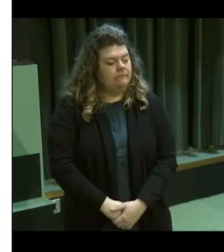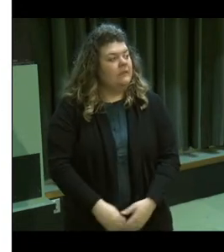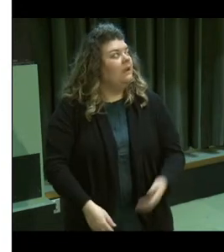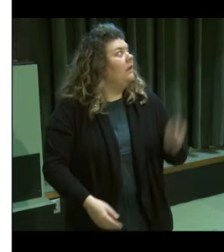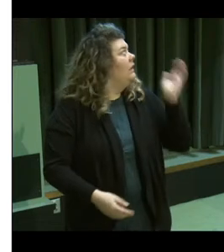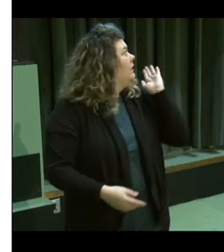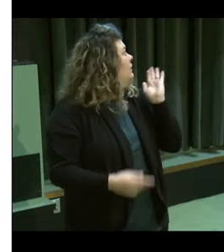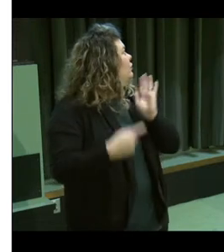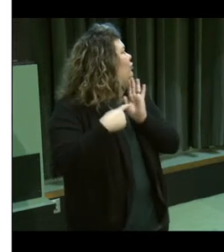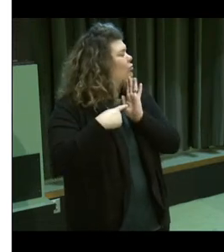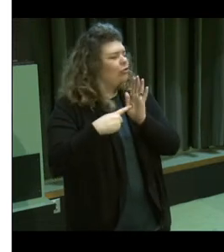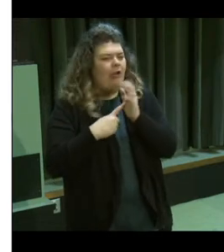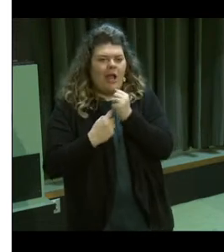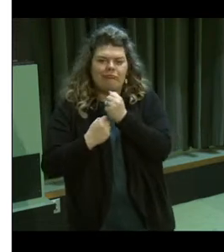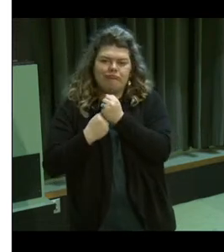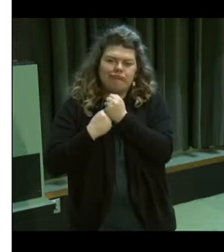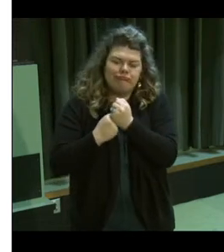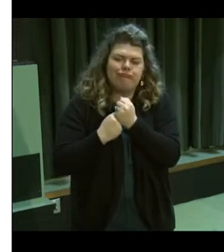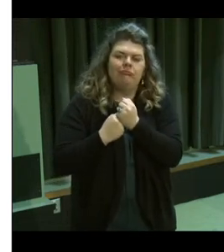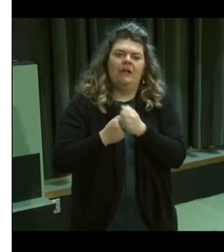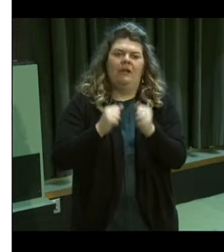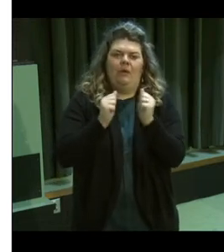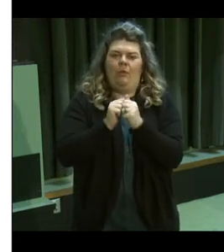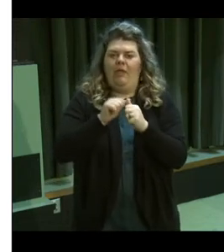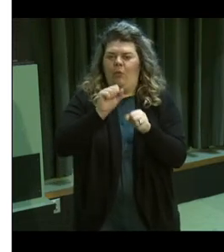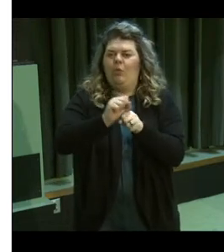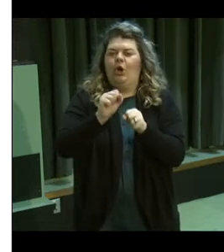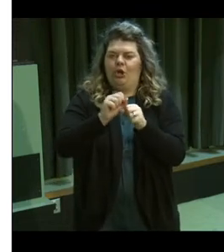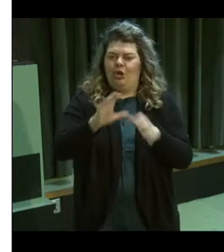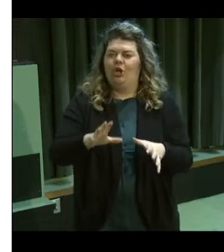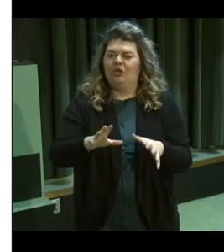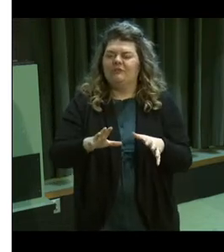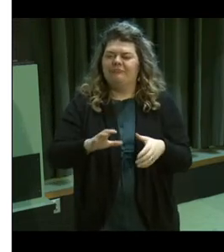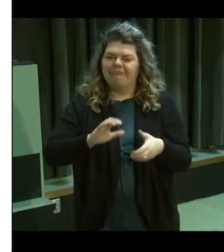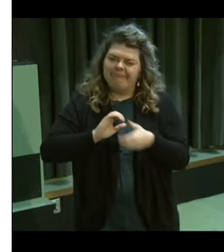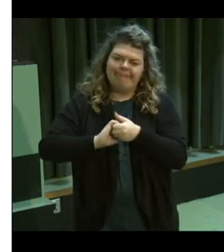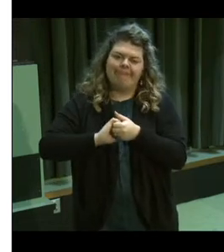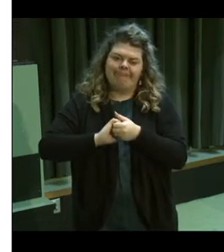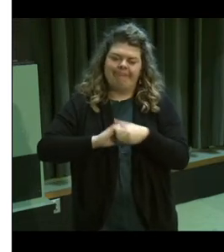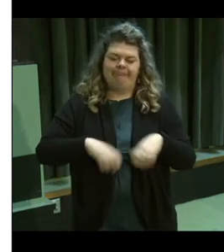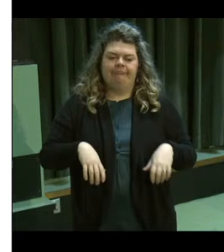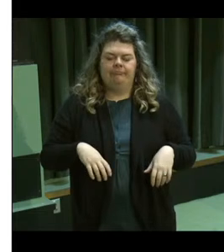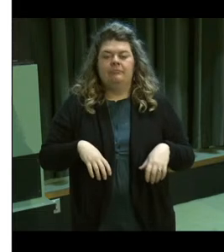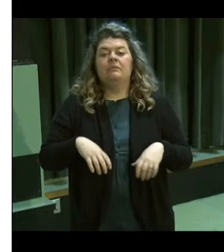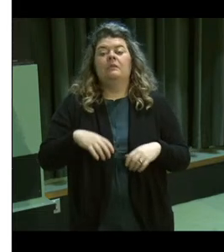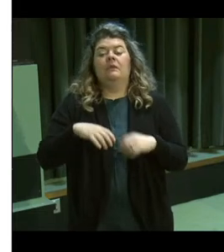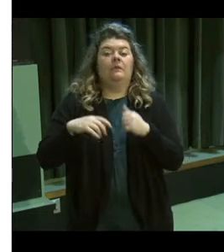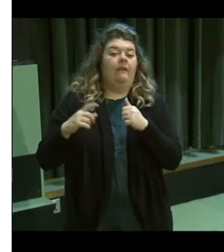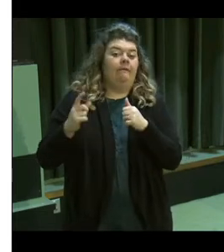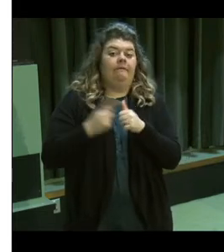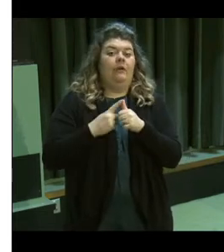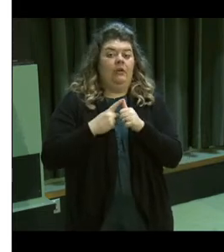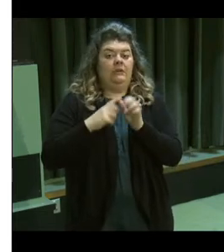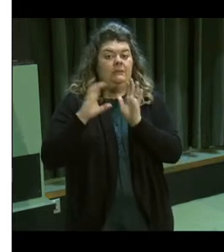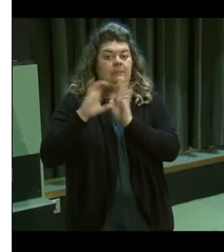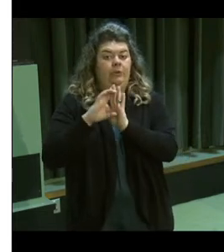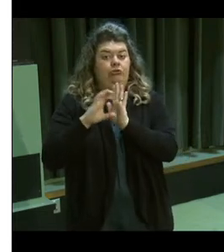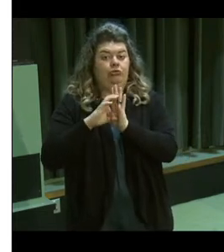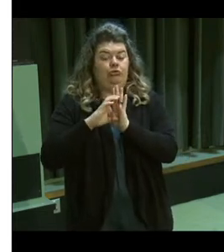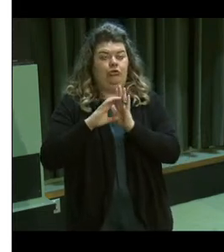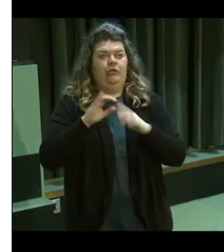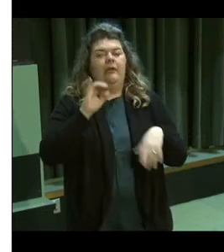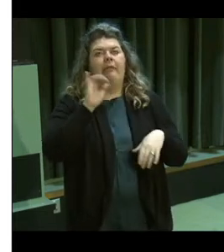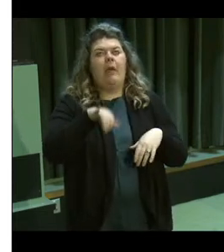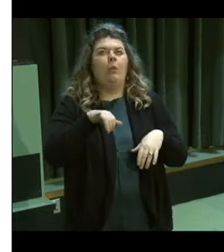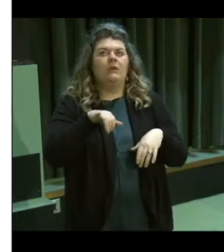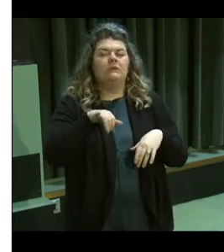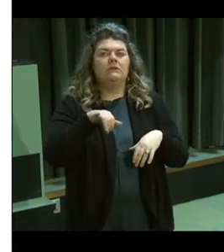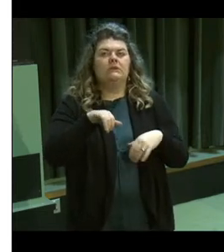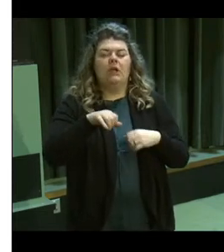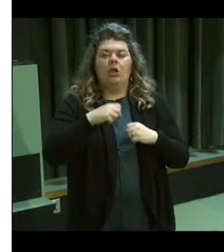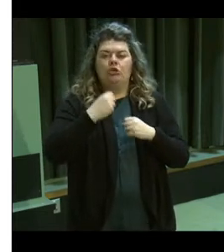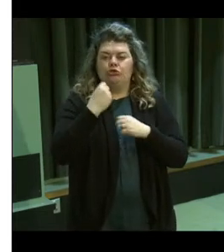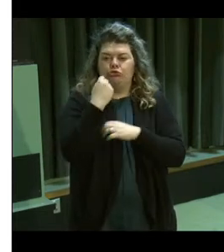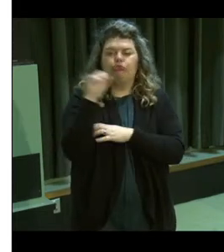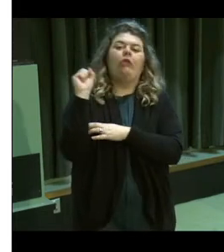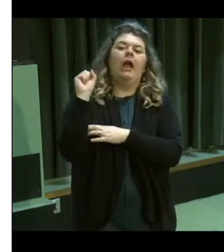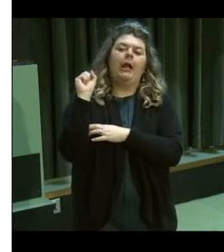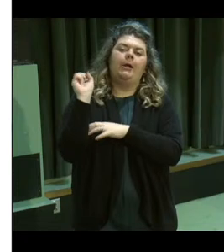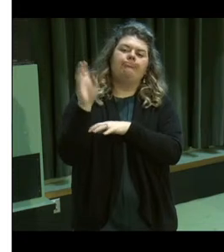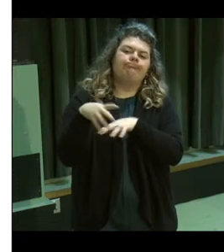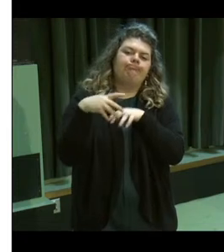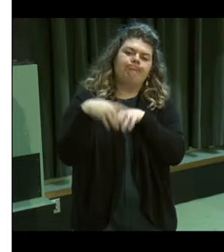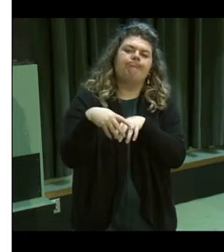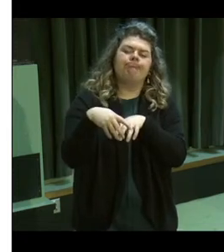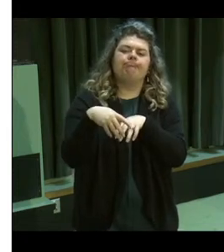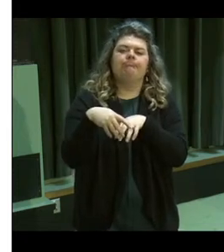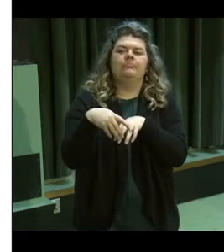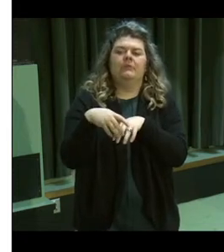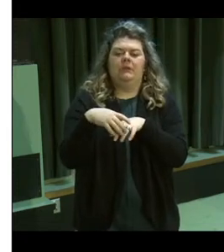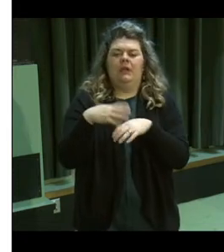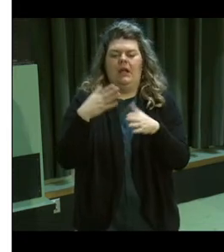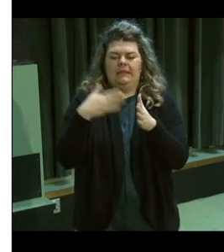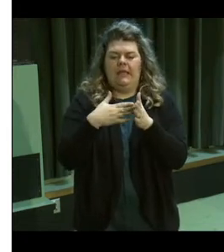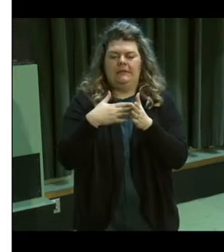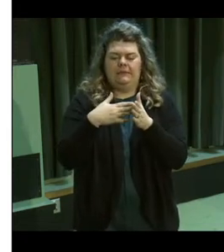showing solidarity with, with